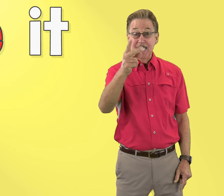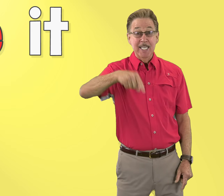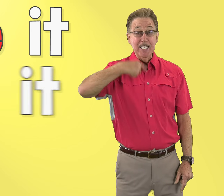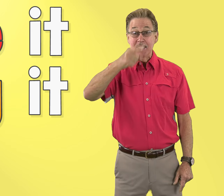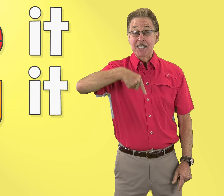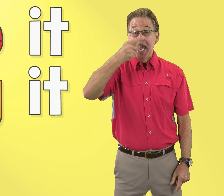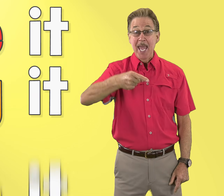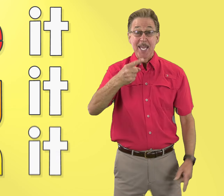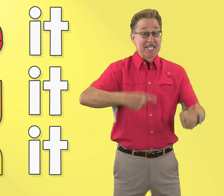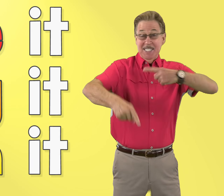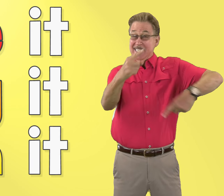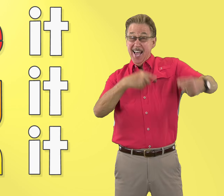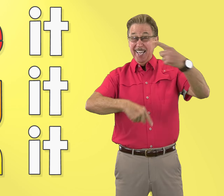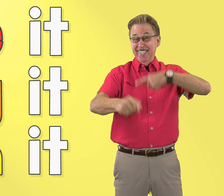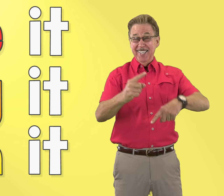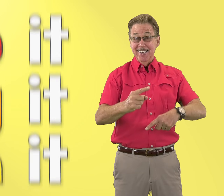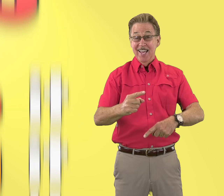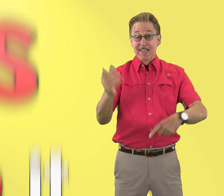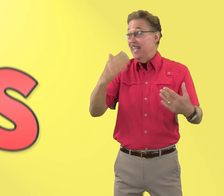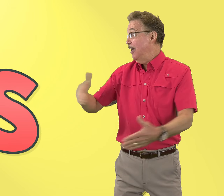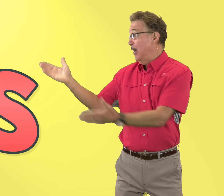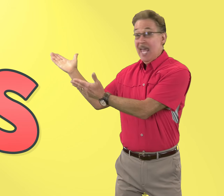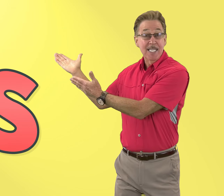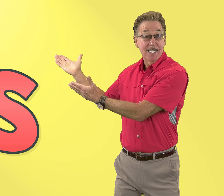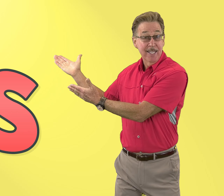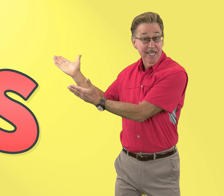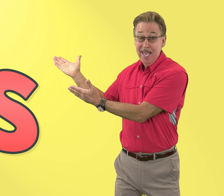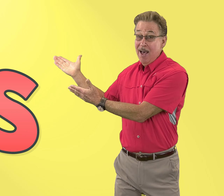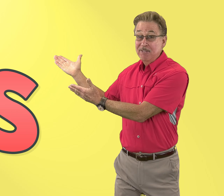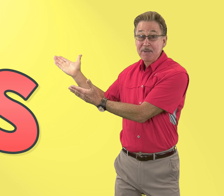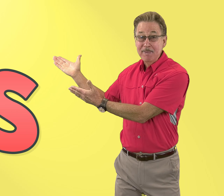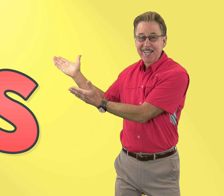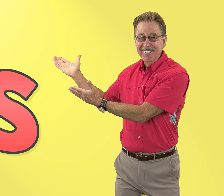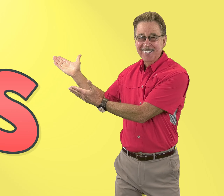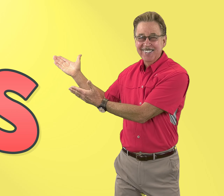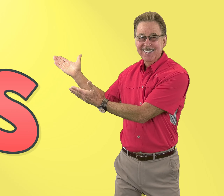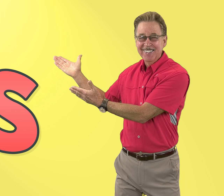See it, Say it Sign it Letter S s in the alphabet